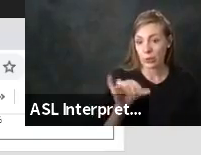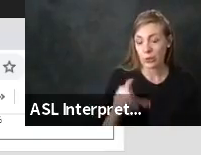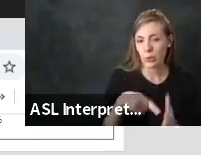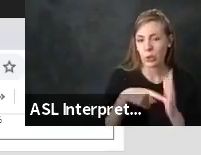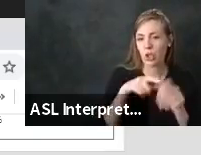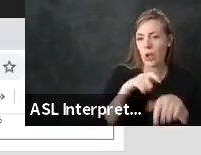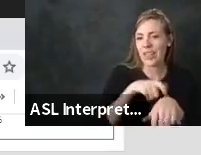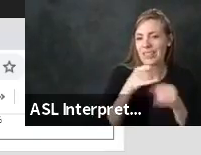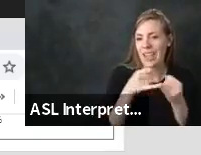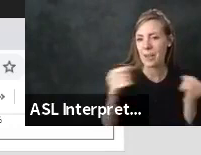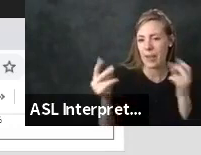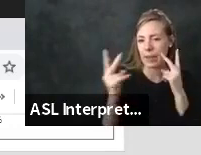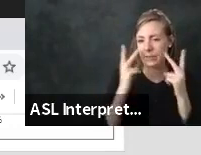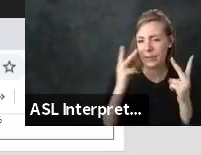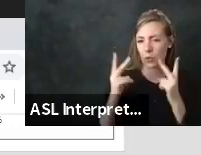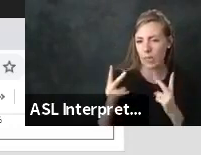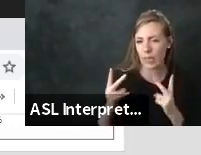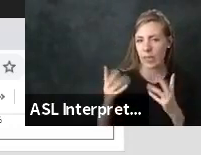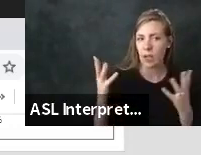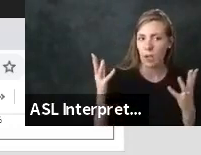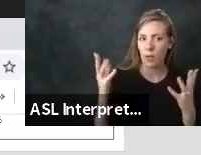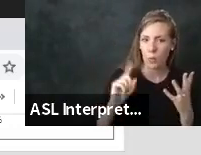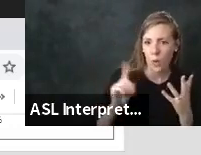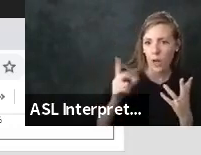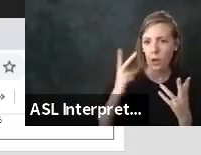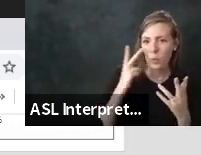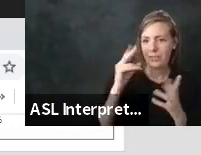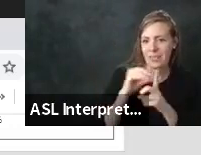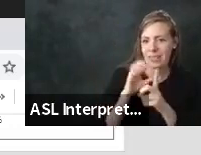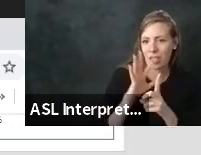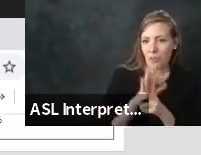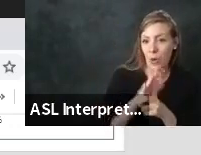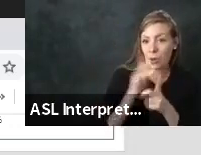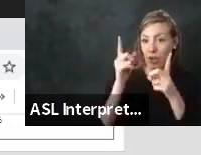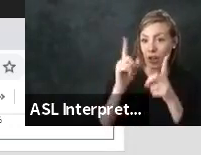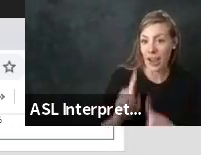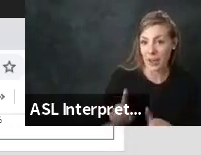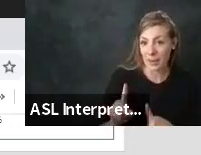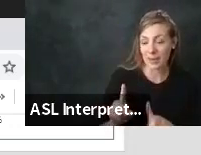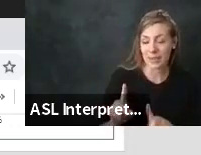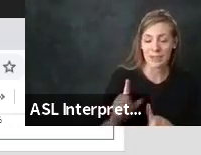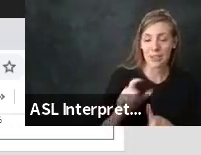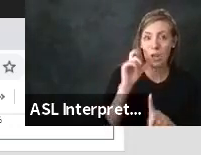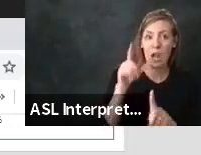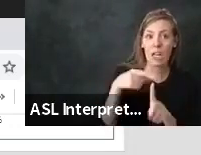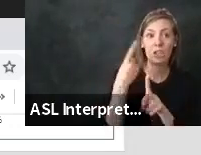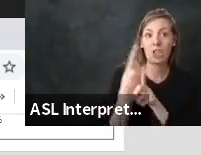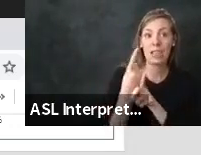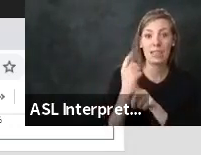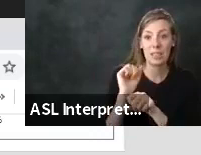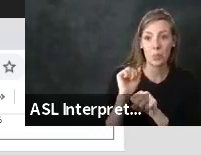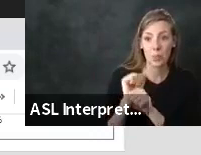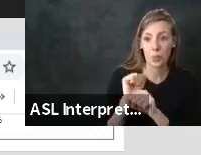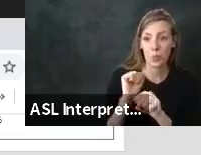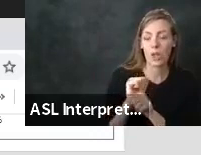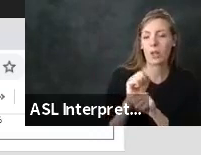visual of where we've seen exposure events. So beyond just occupational sector, the kinds of